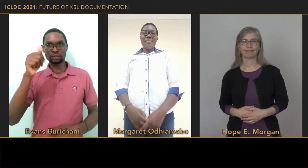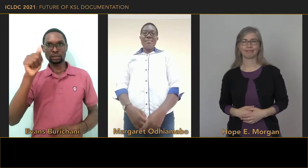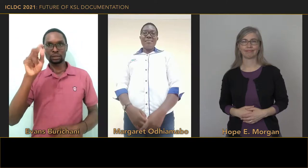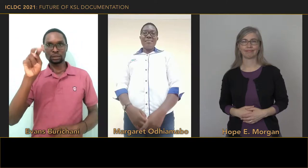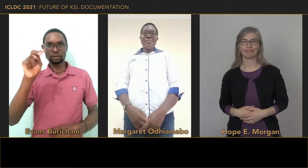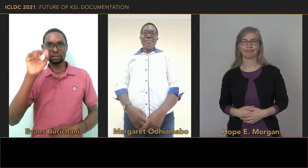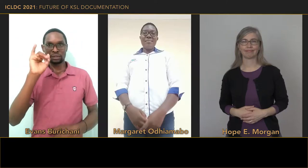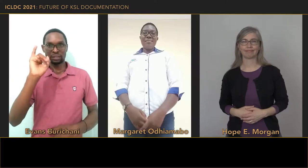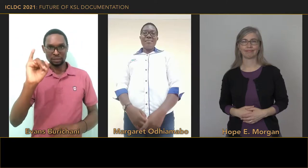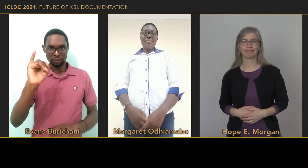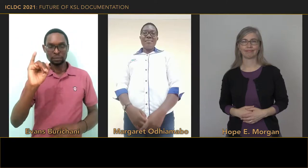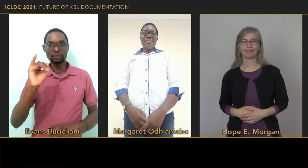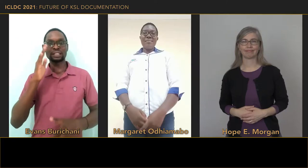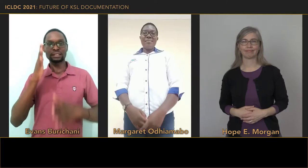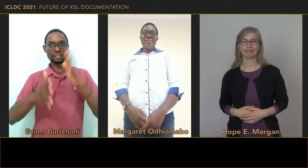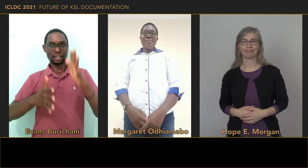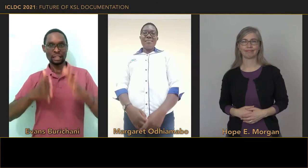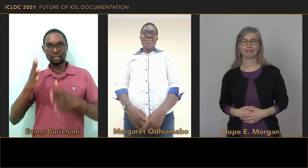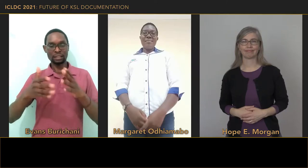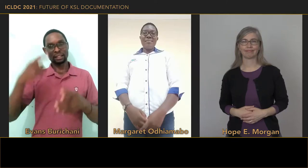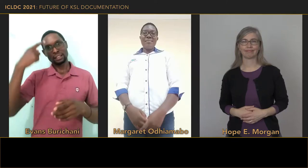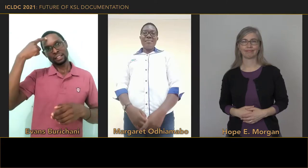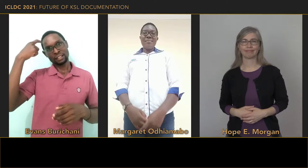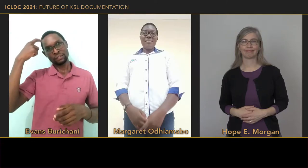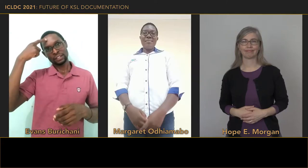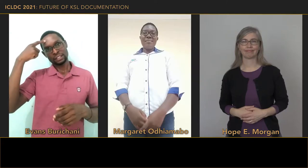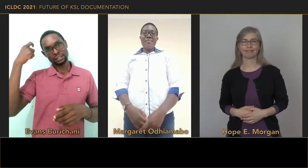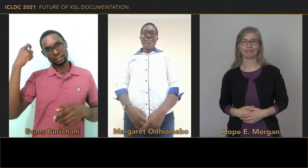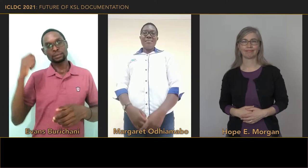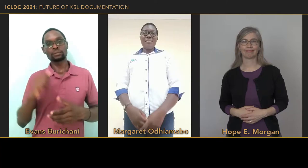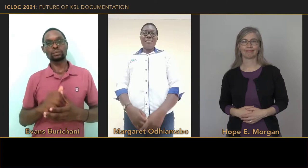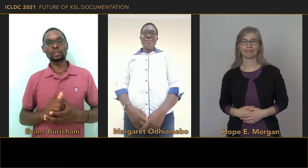...and this is my sign name.